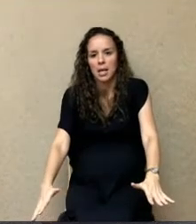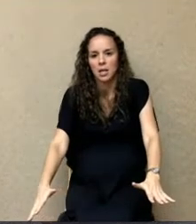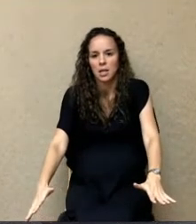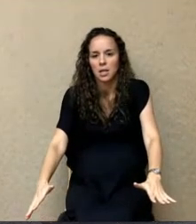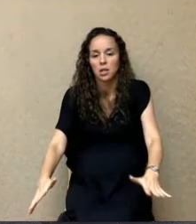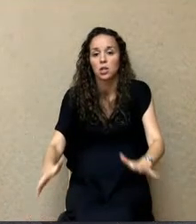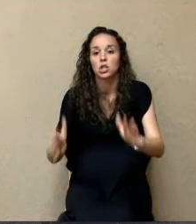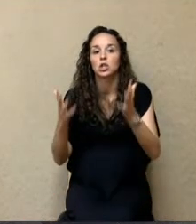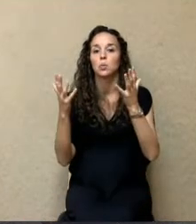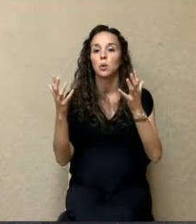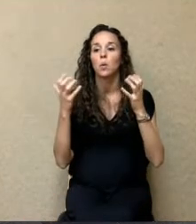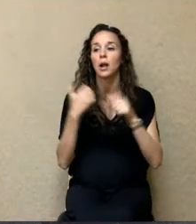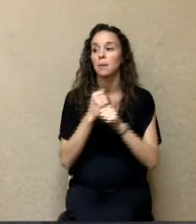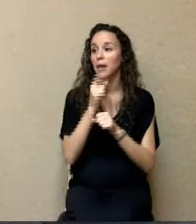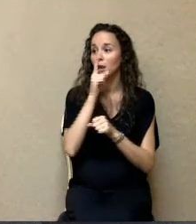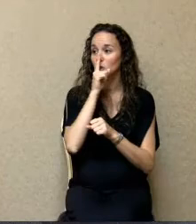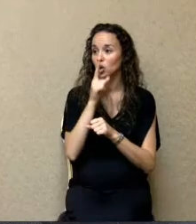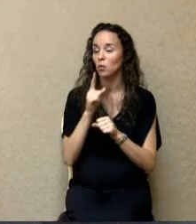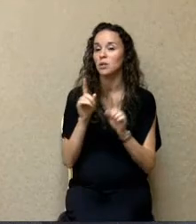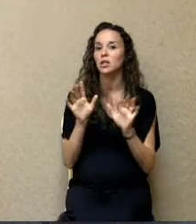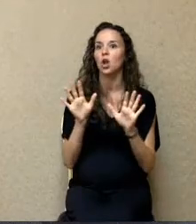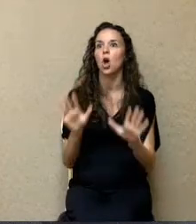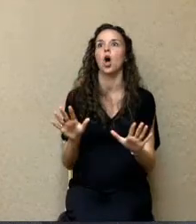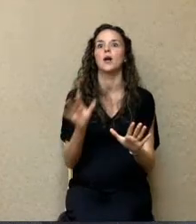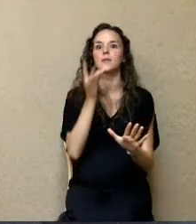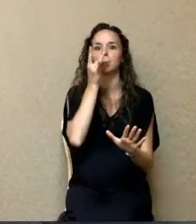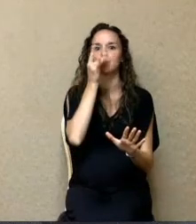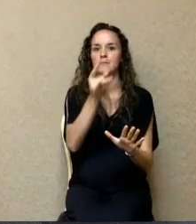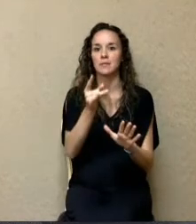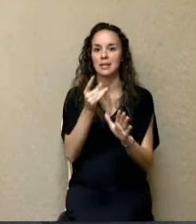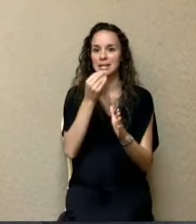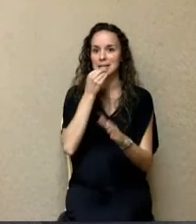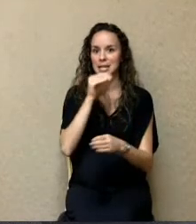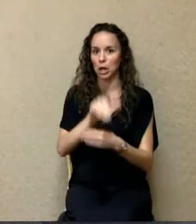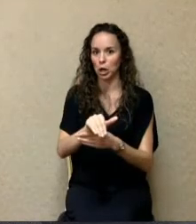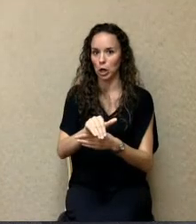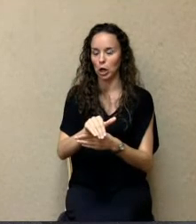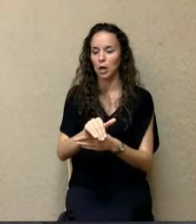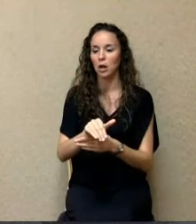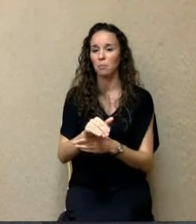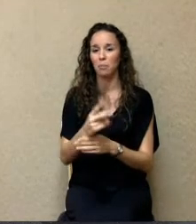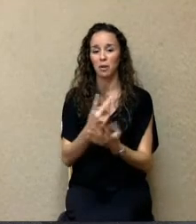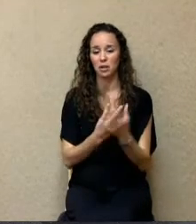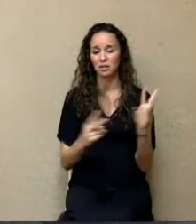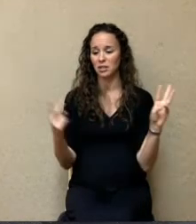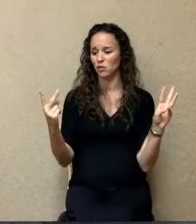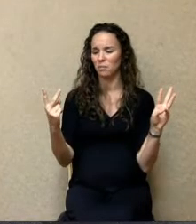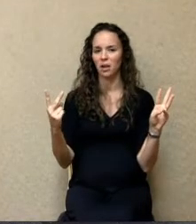dinner to kind of be the motivator, but two of them were like, no, I don't eat dinner here.